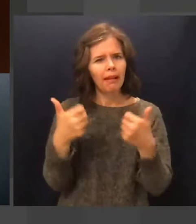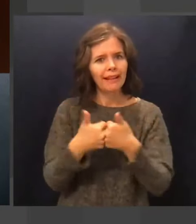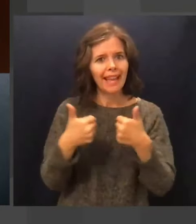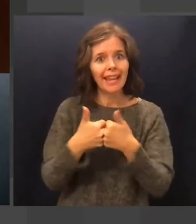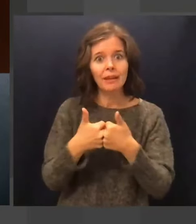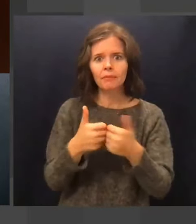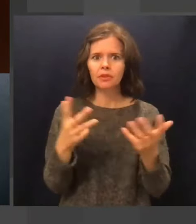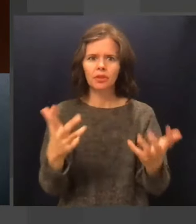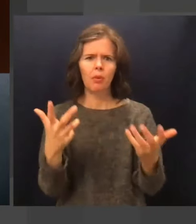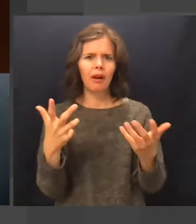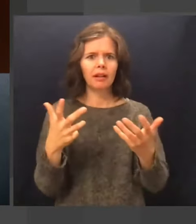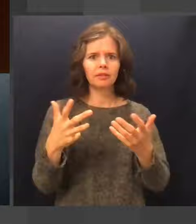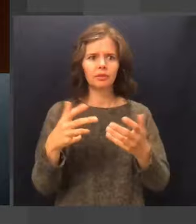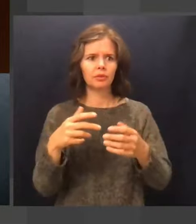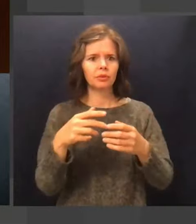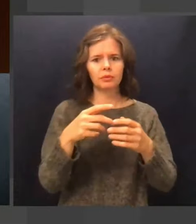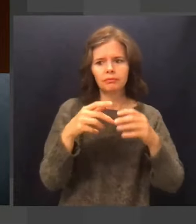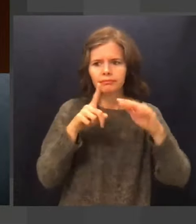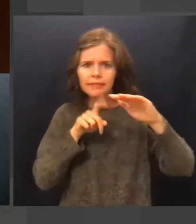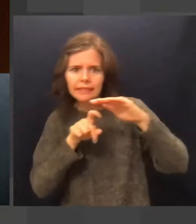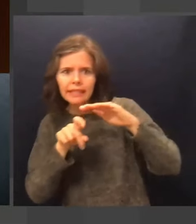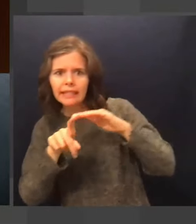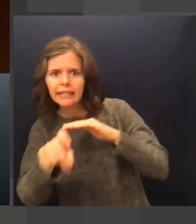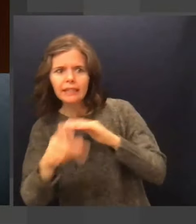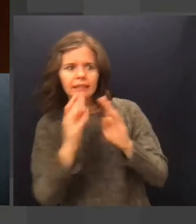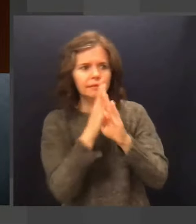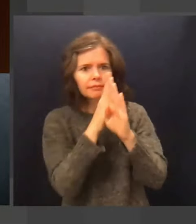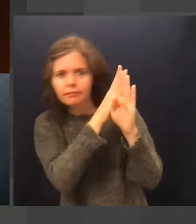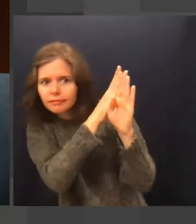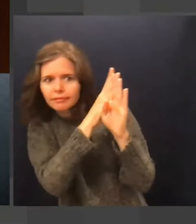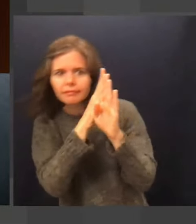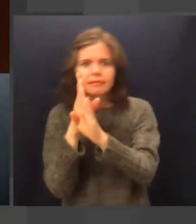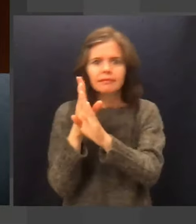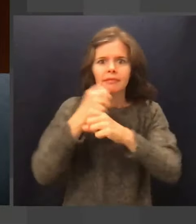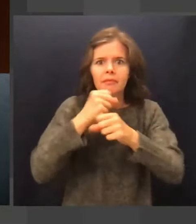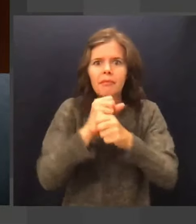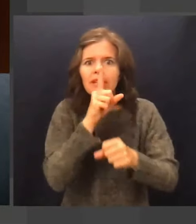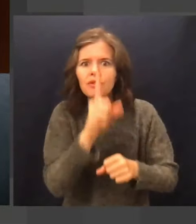IF YOU WANT TO YOU CAN AVOID IT